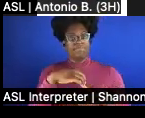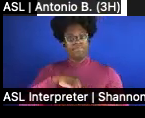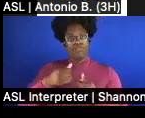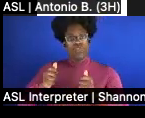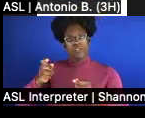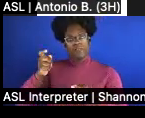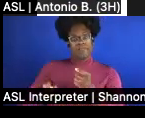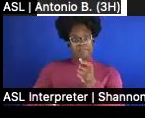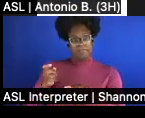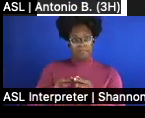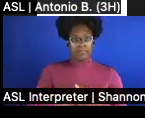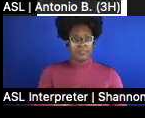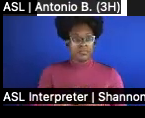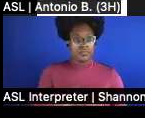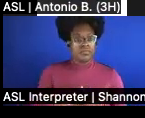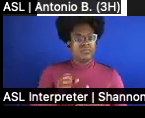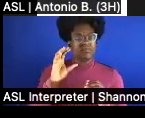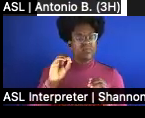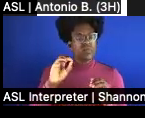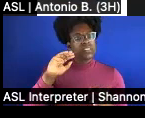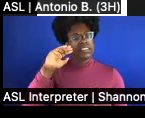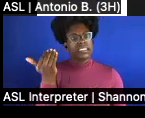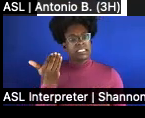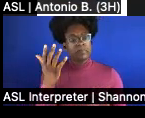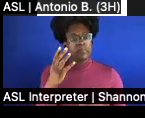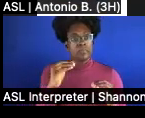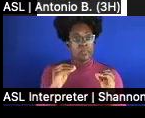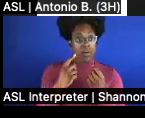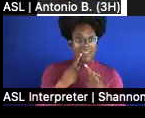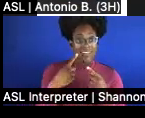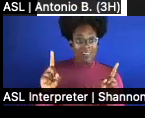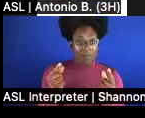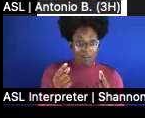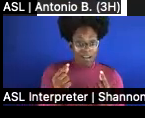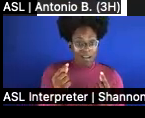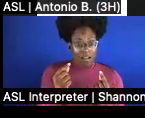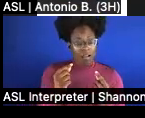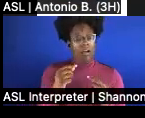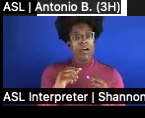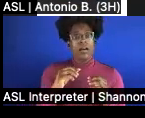subtle. They don't command, they don't direct, they offer. They provide information to the